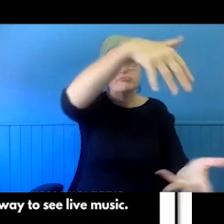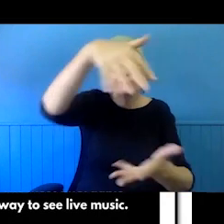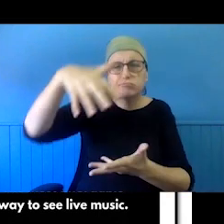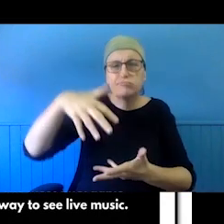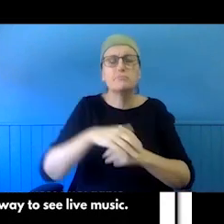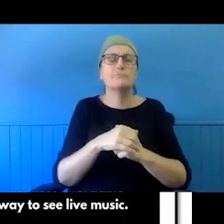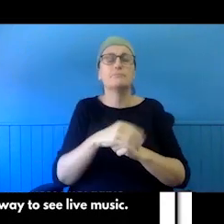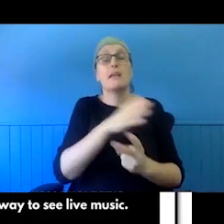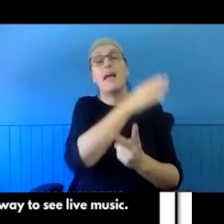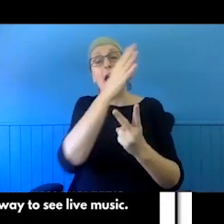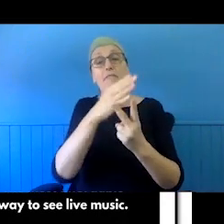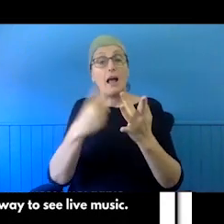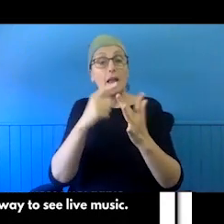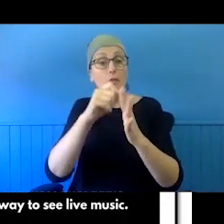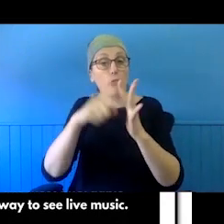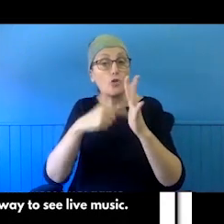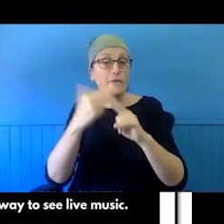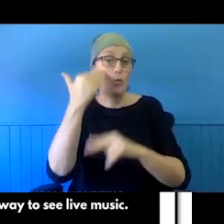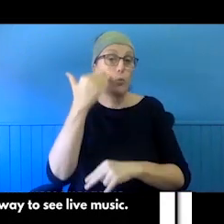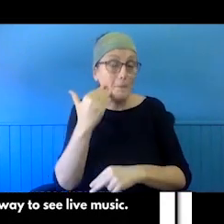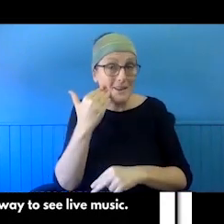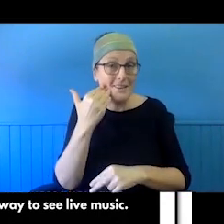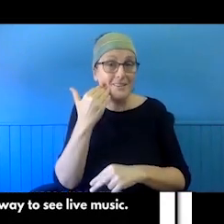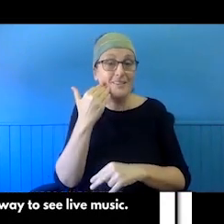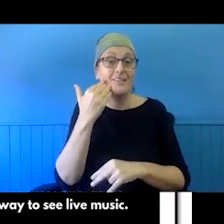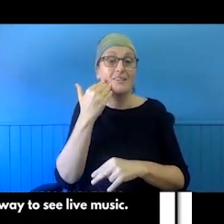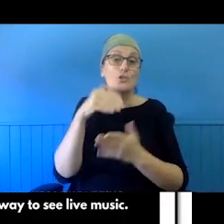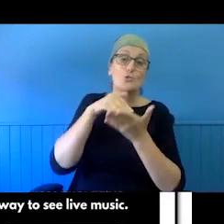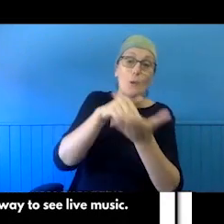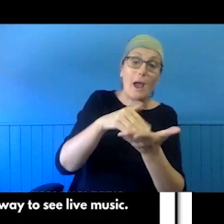them a much fairer deal than platforms like Uber. That broke the